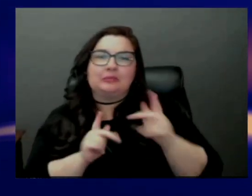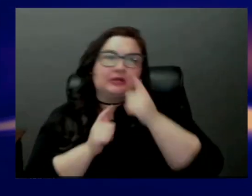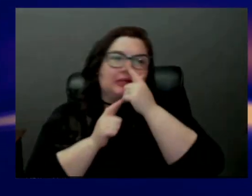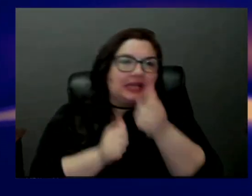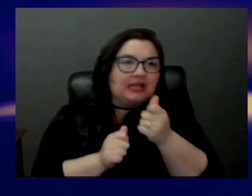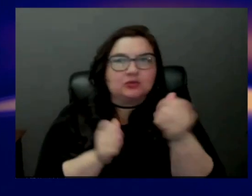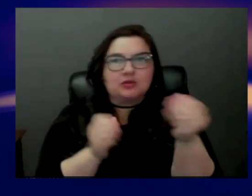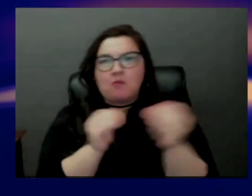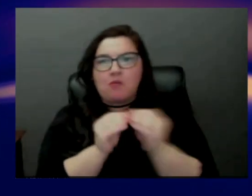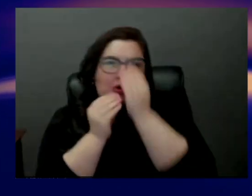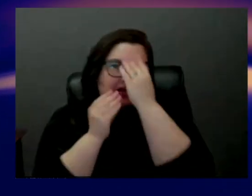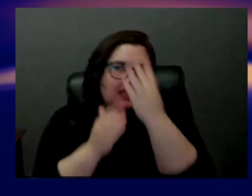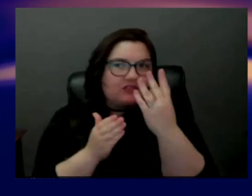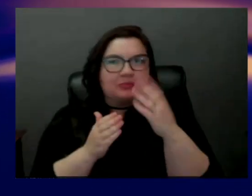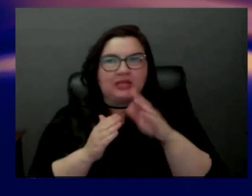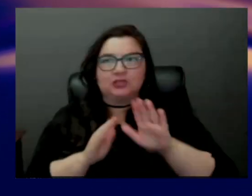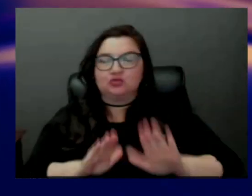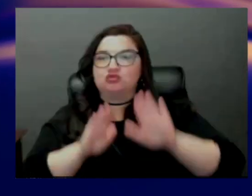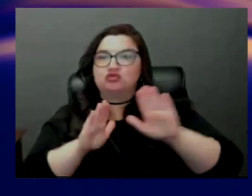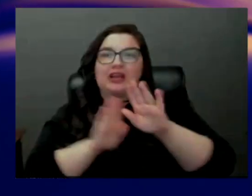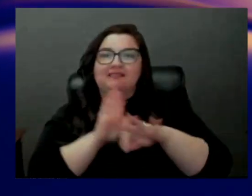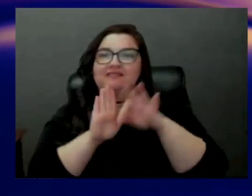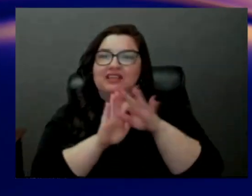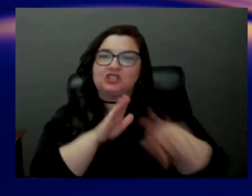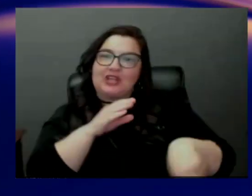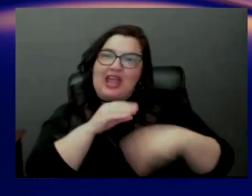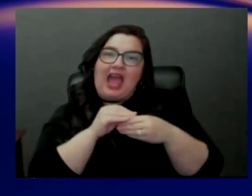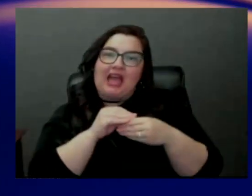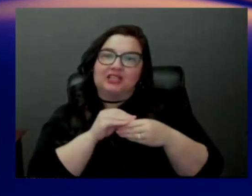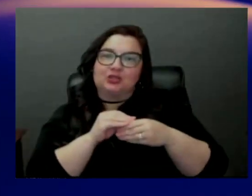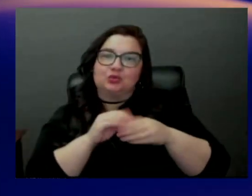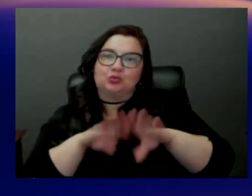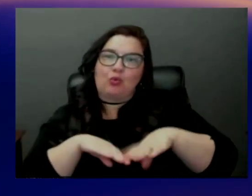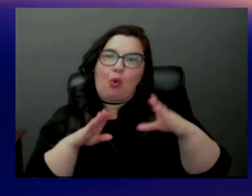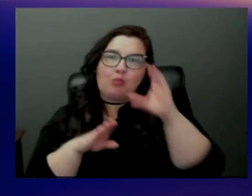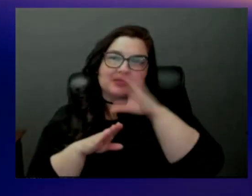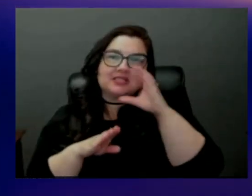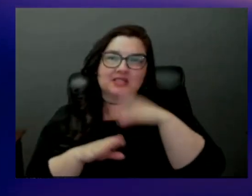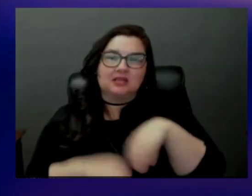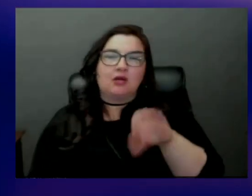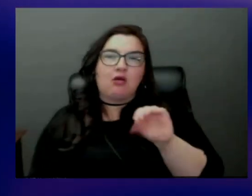great features that are added to OpenSearch? You know, I would say OpenSearch 1.2 is available on the service today.